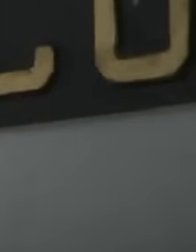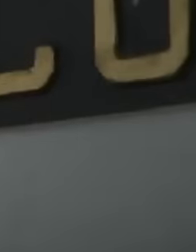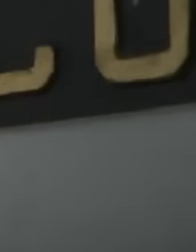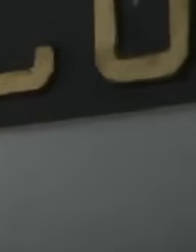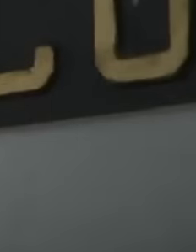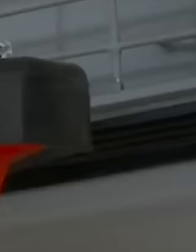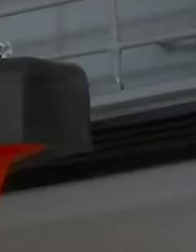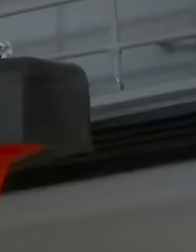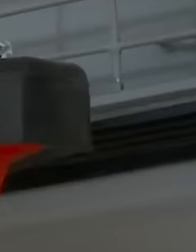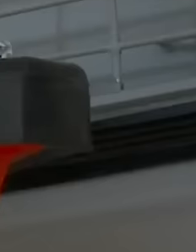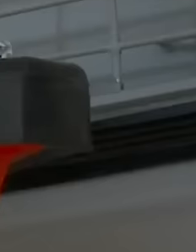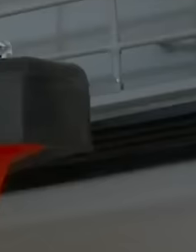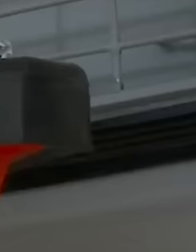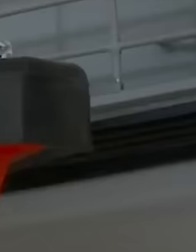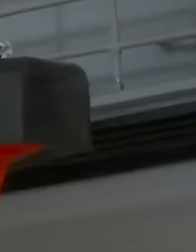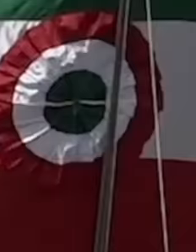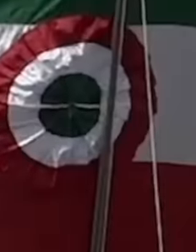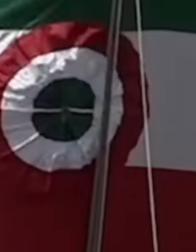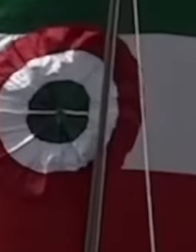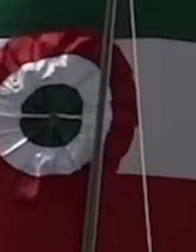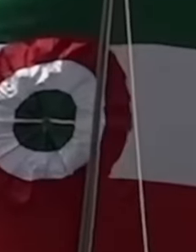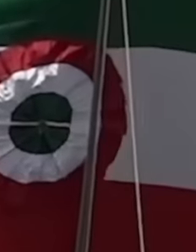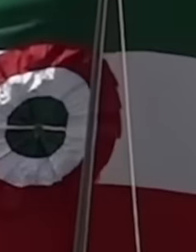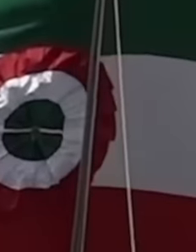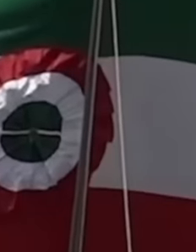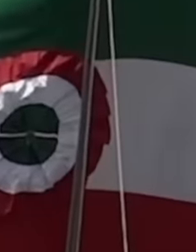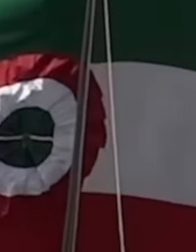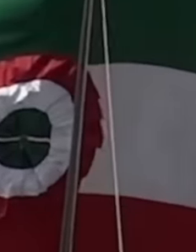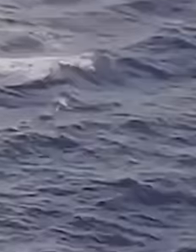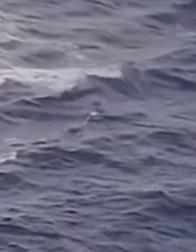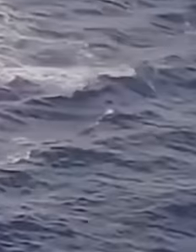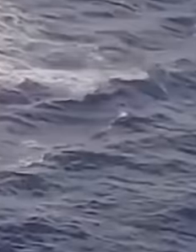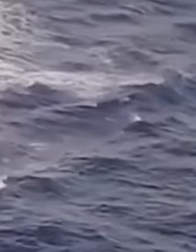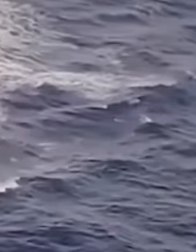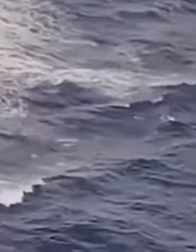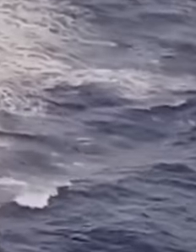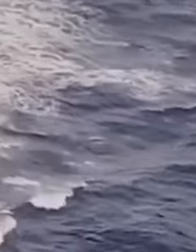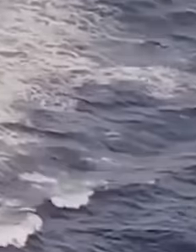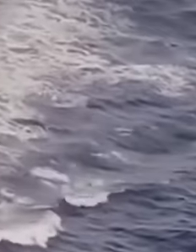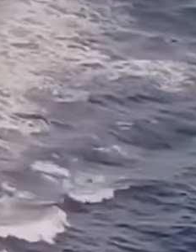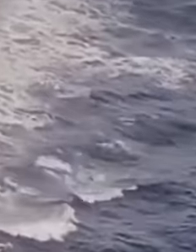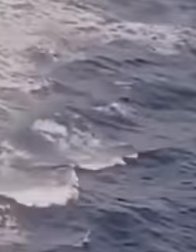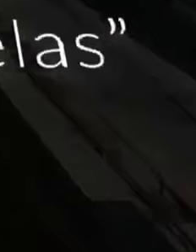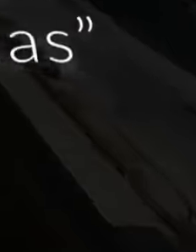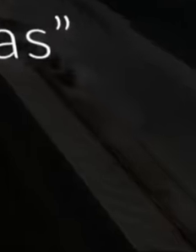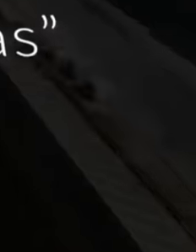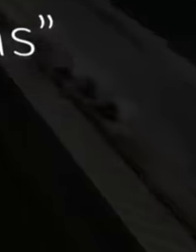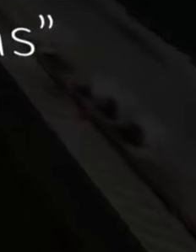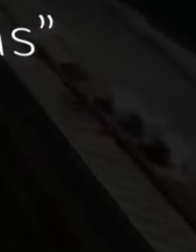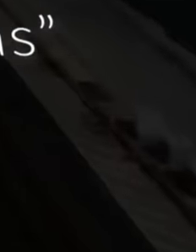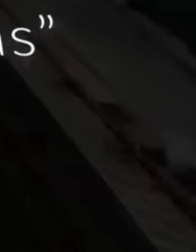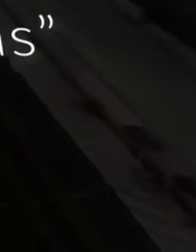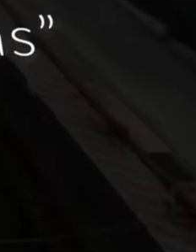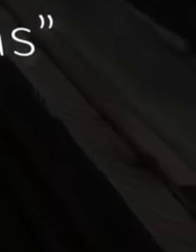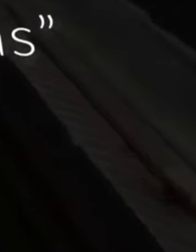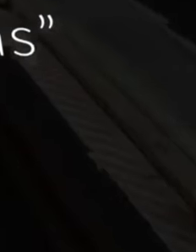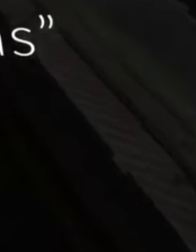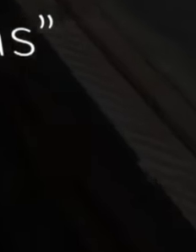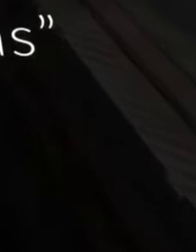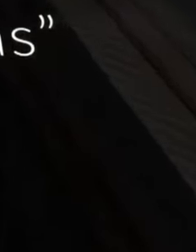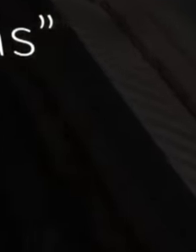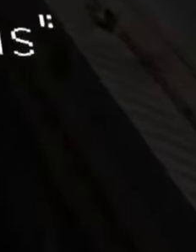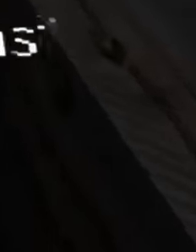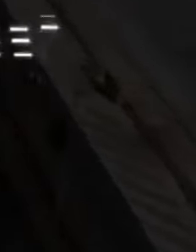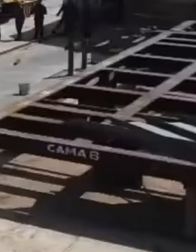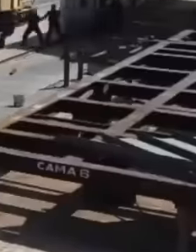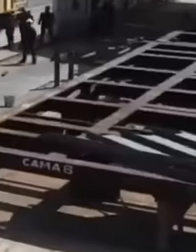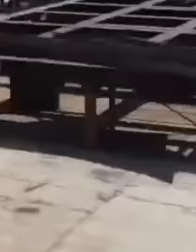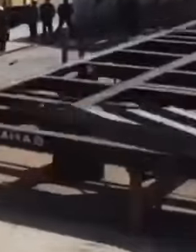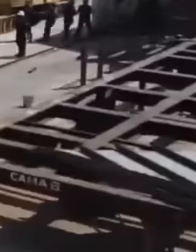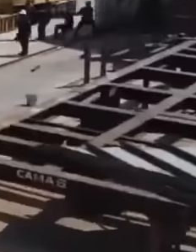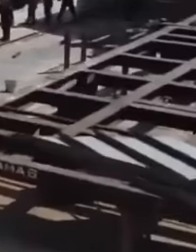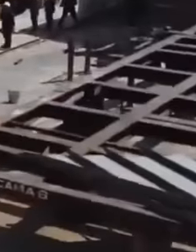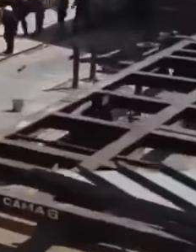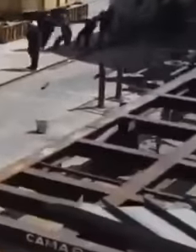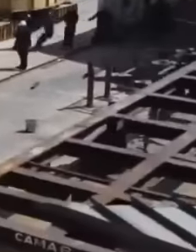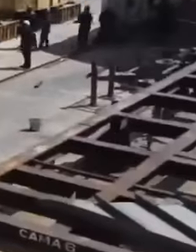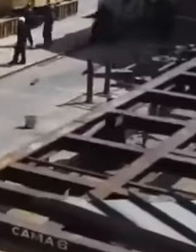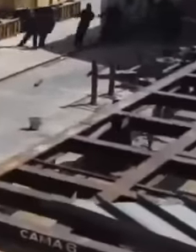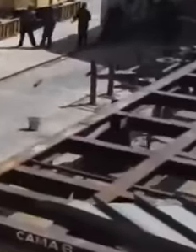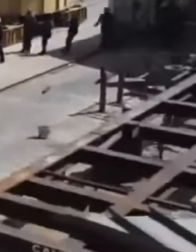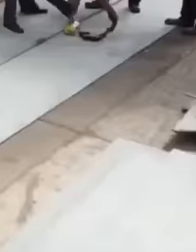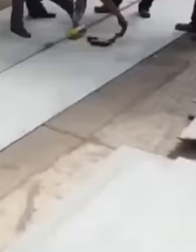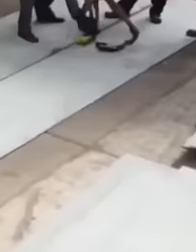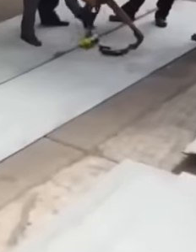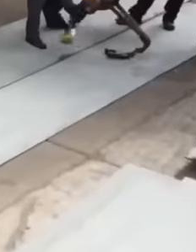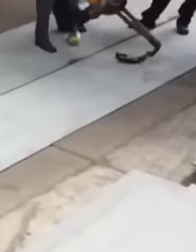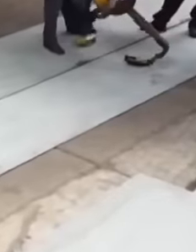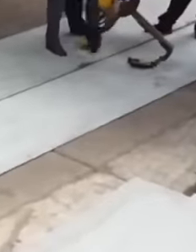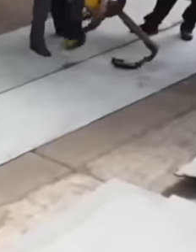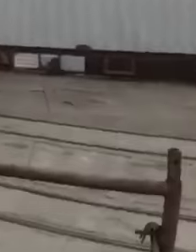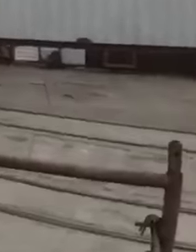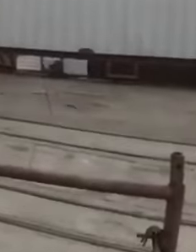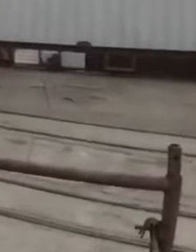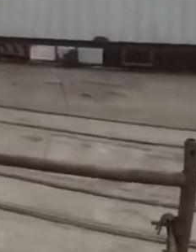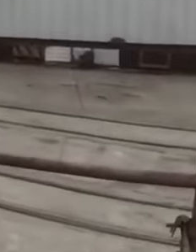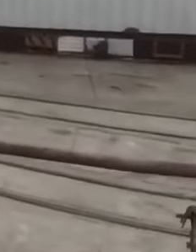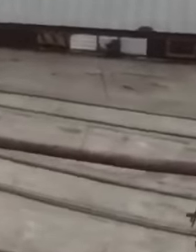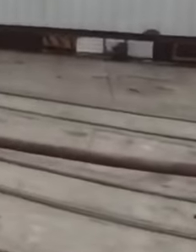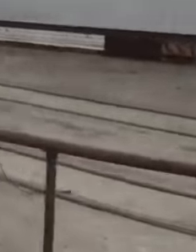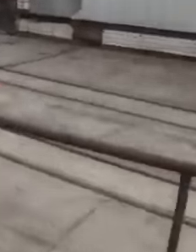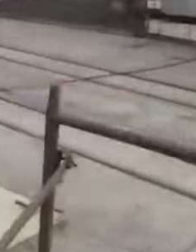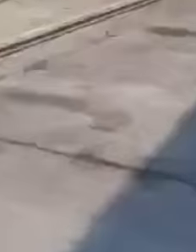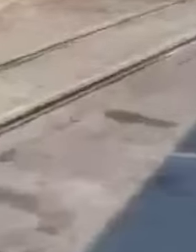delivery milestone, finally the self-propelled dredge